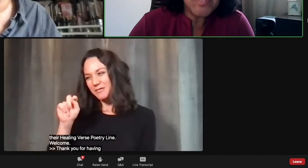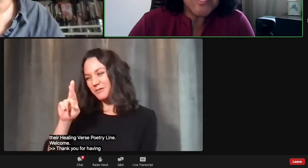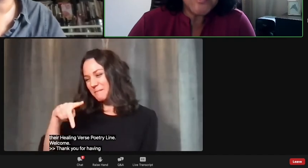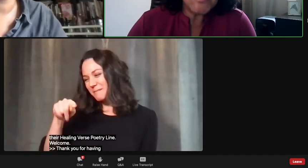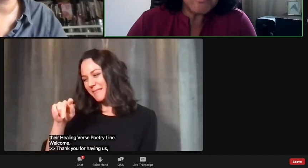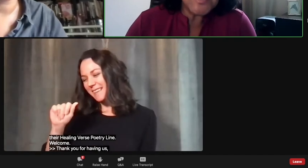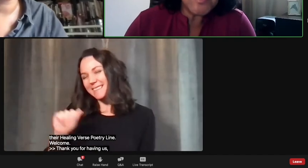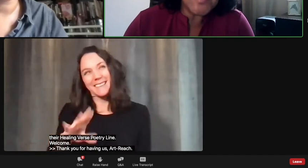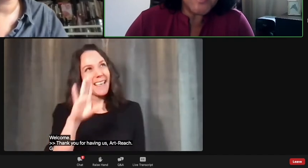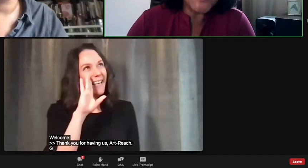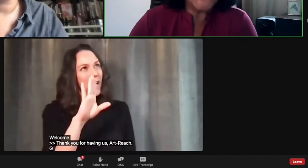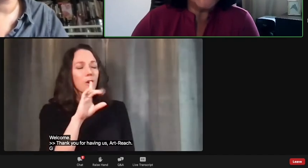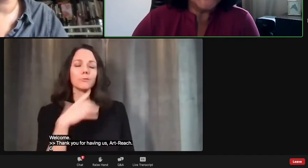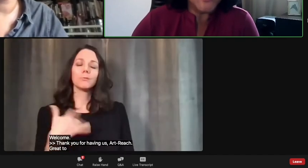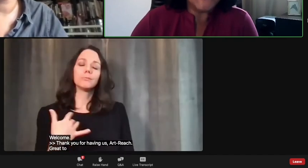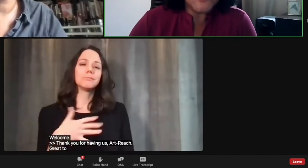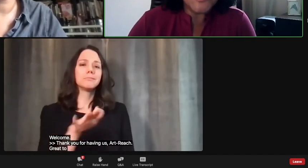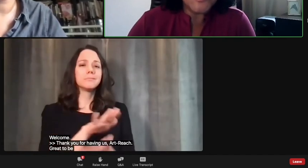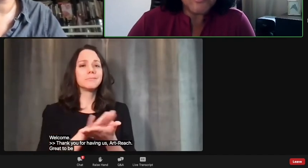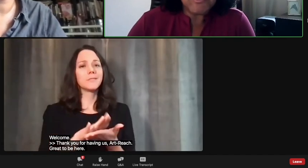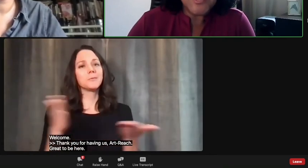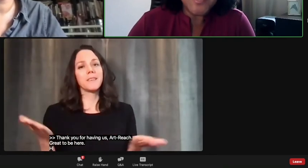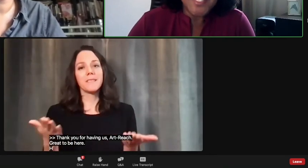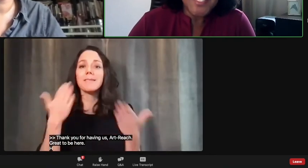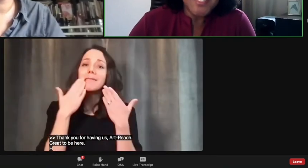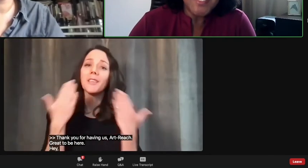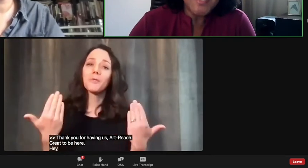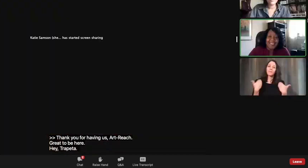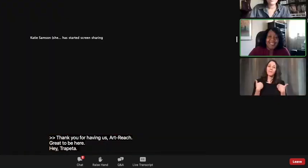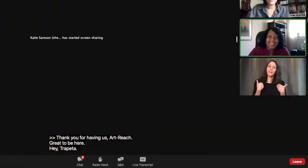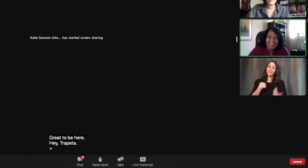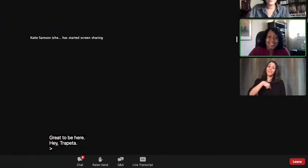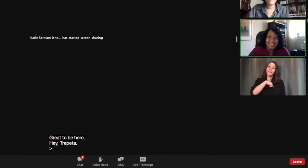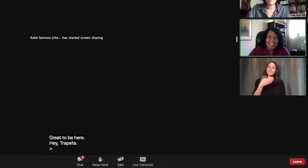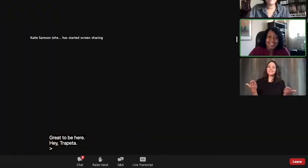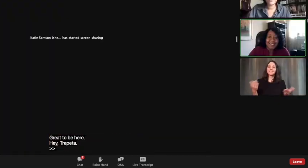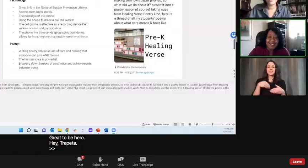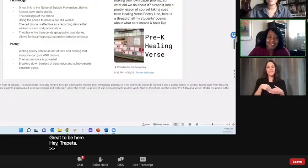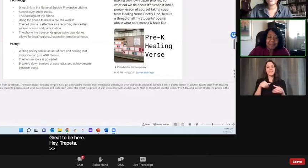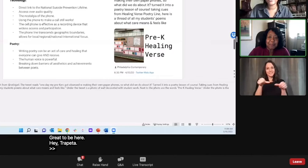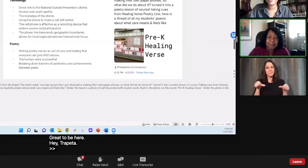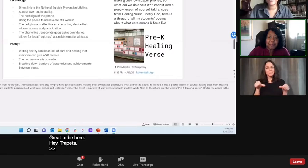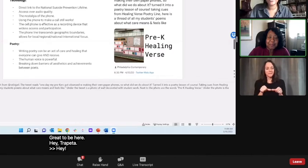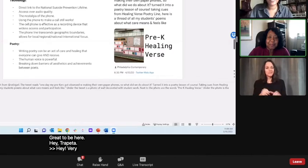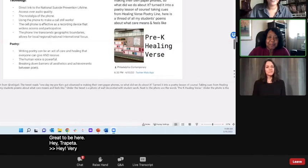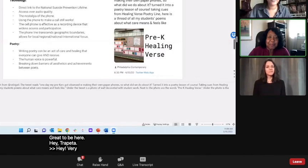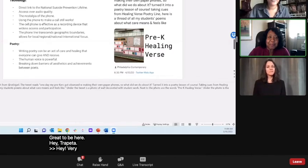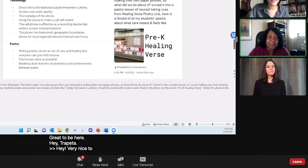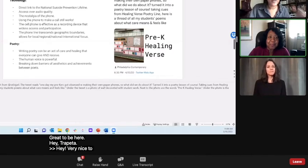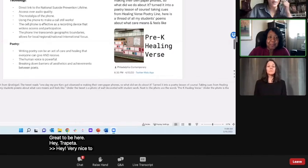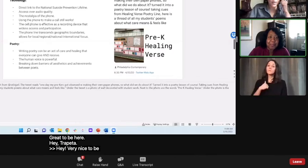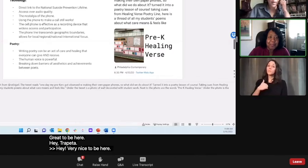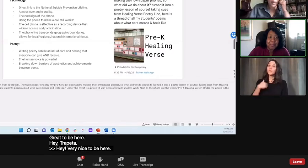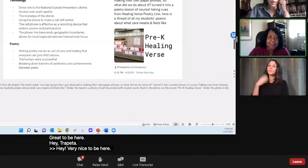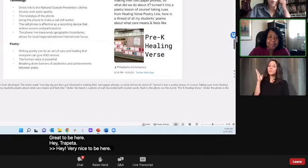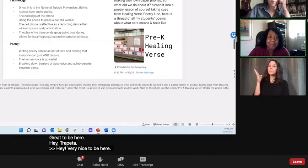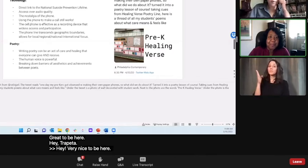Very nice to be here. Thank you for having us in the space. So we have a presentation to share